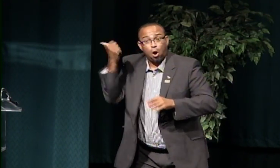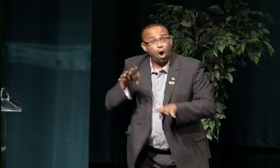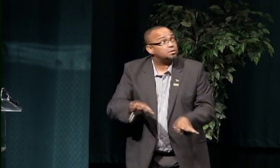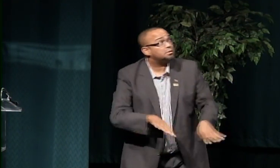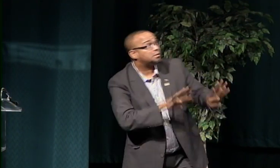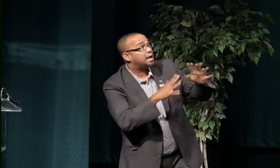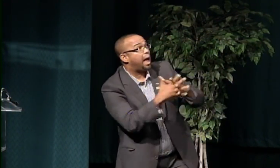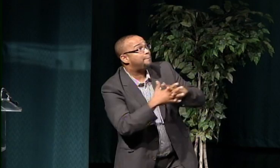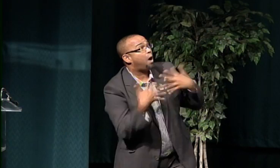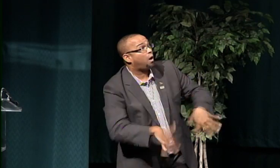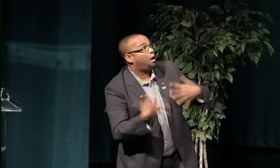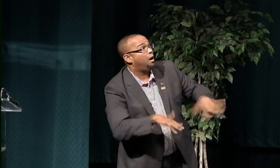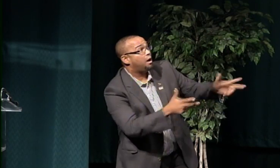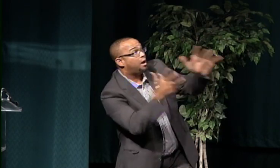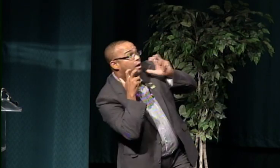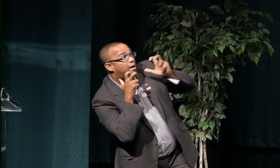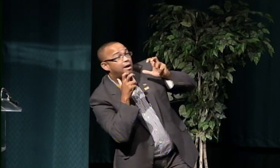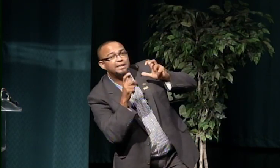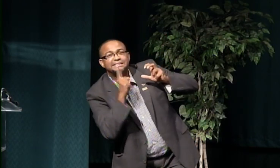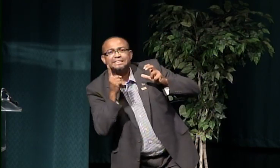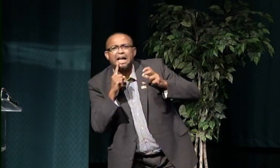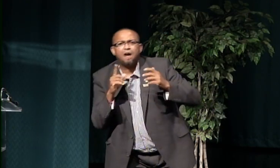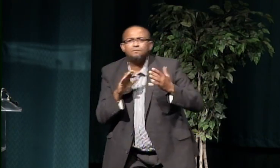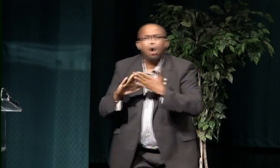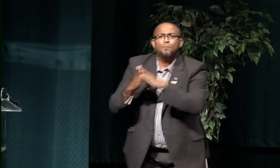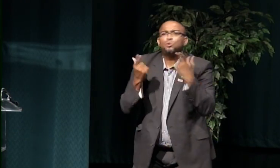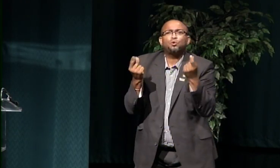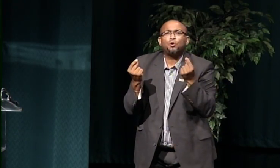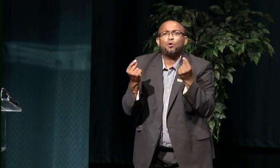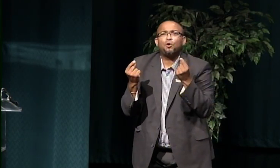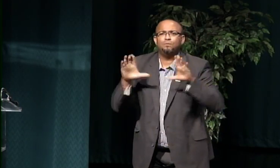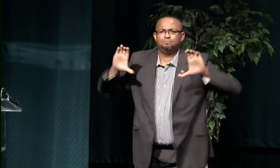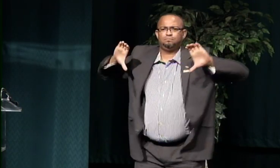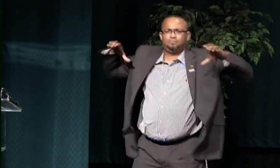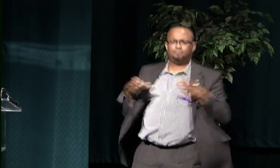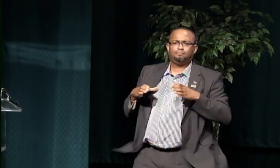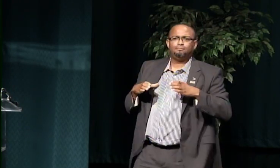But I don't know that South Africa was ready for that.